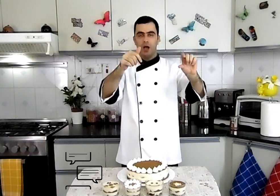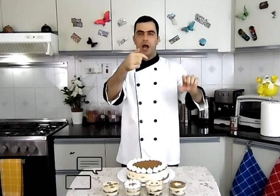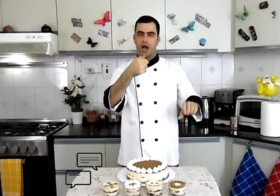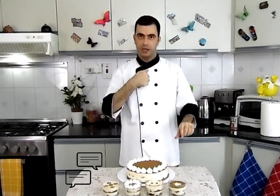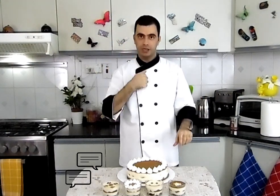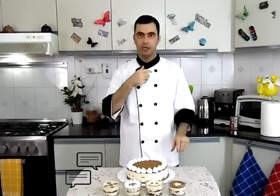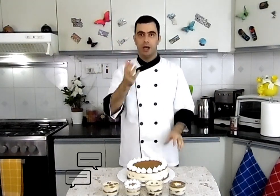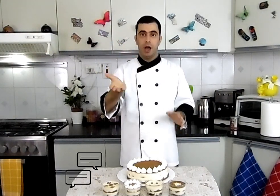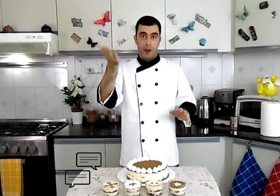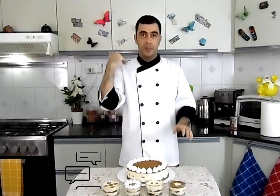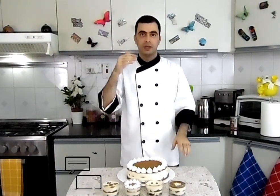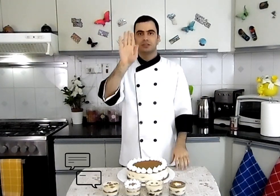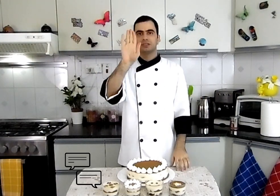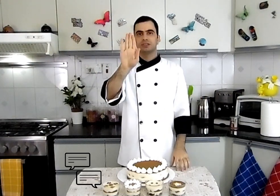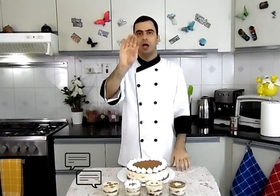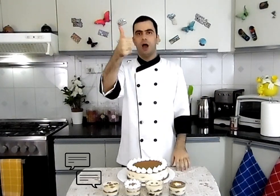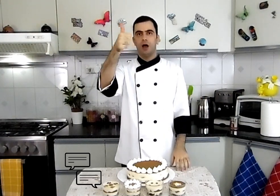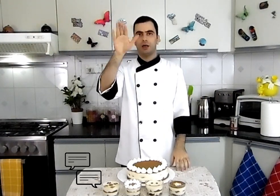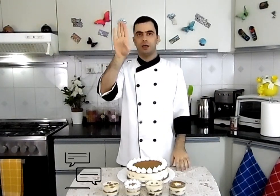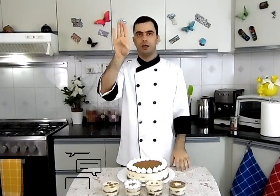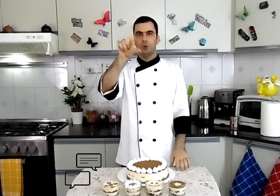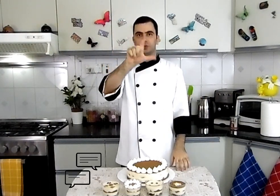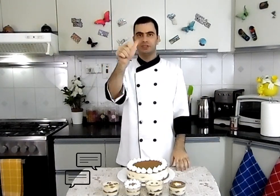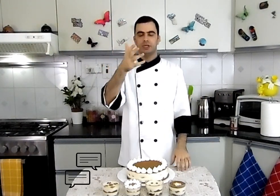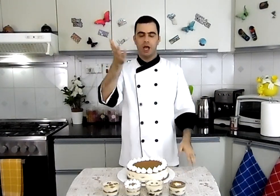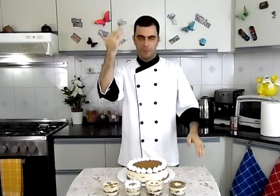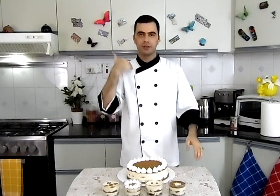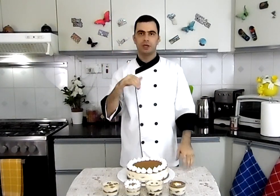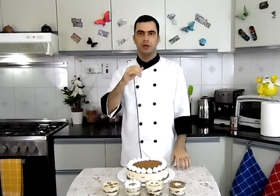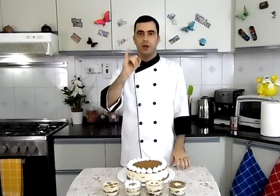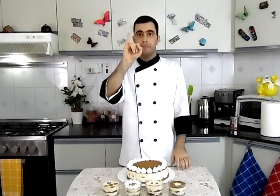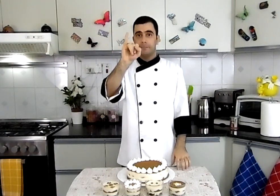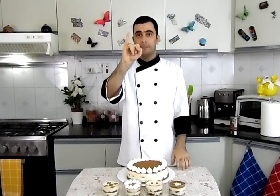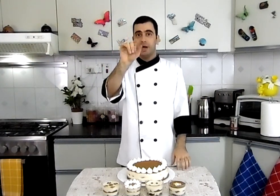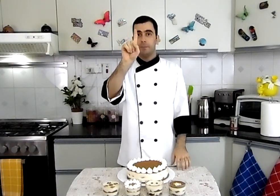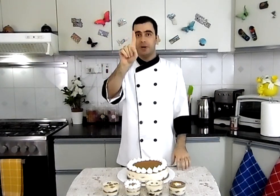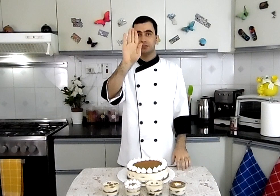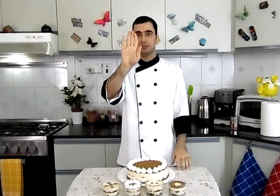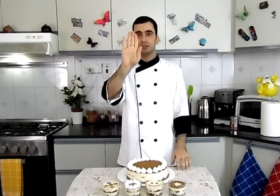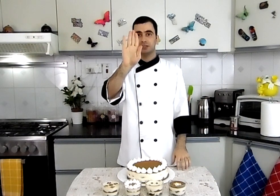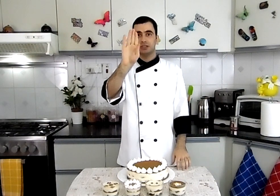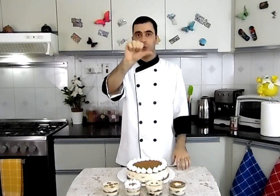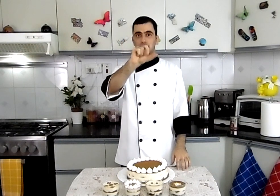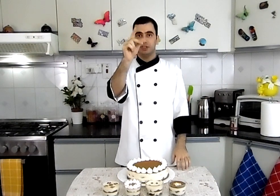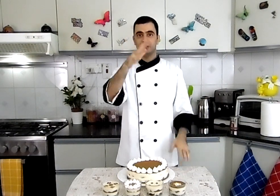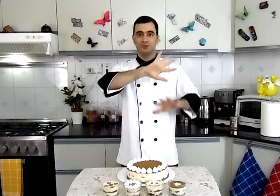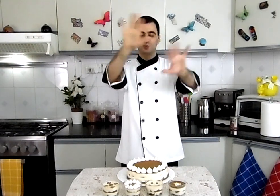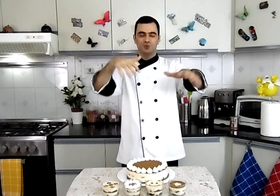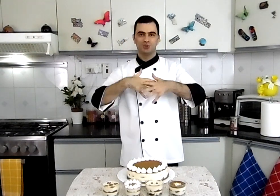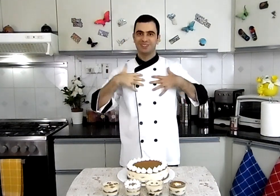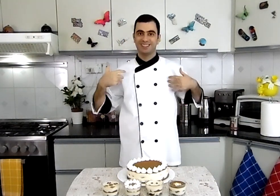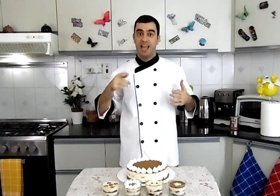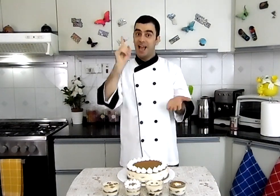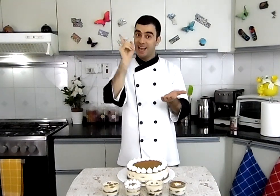I will be happy to address your request أنا سأكون مبسوط أن أحضر طلباتكم